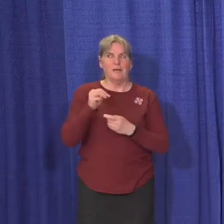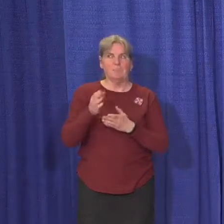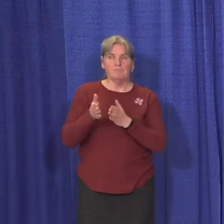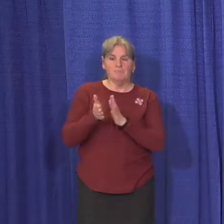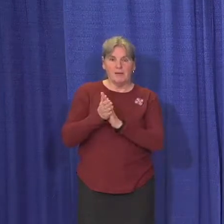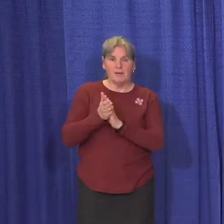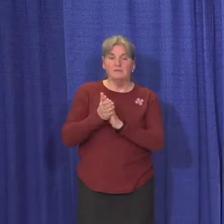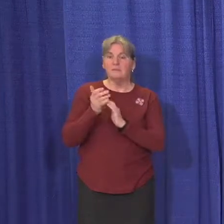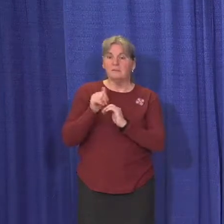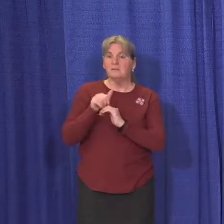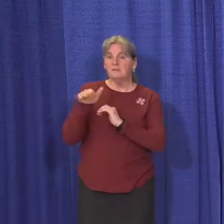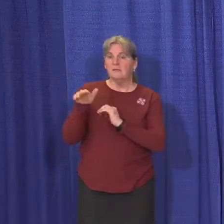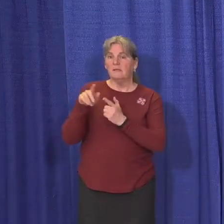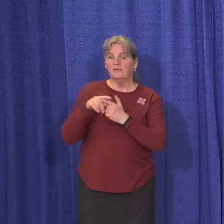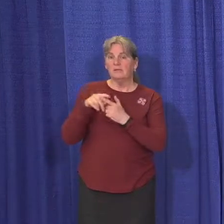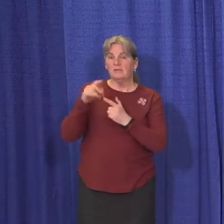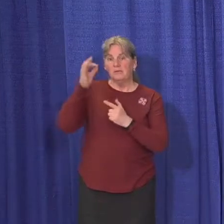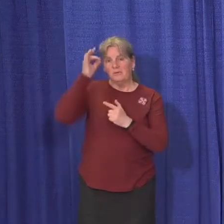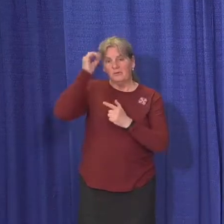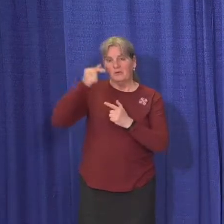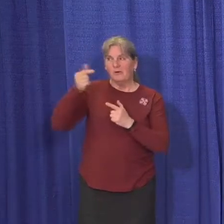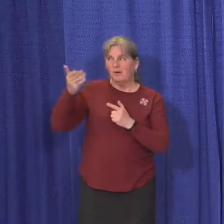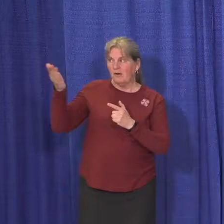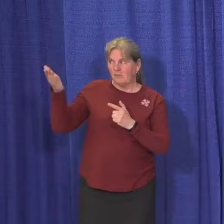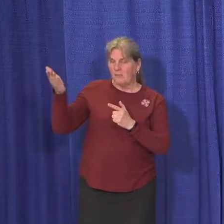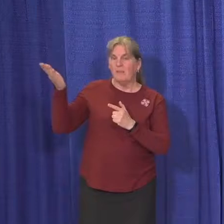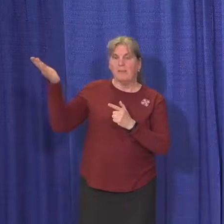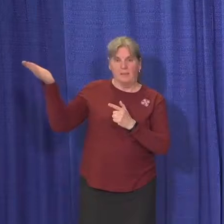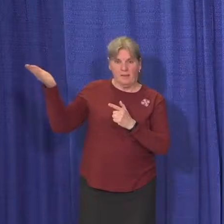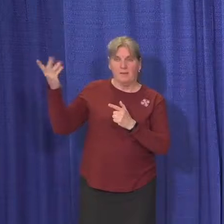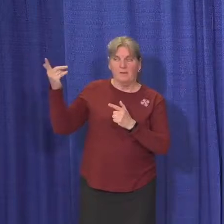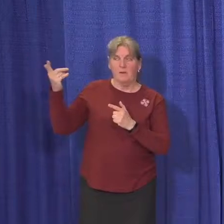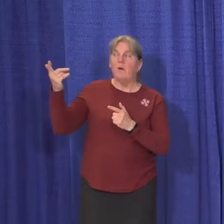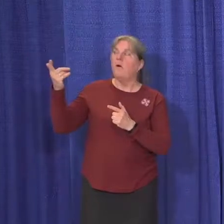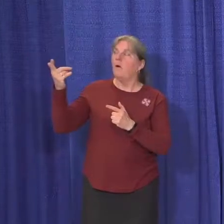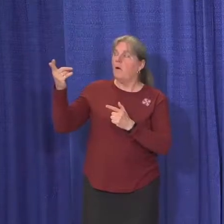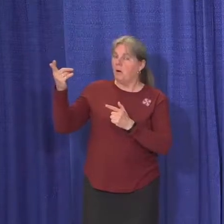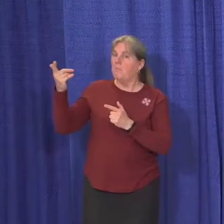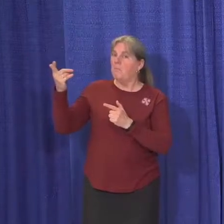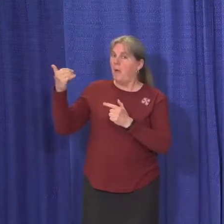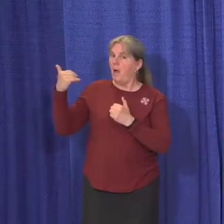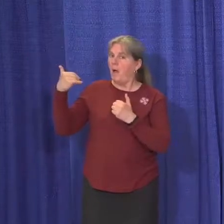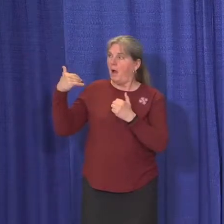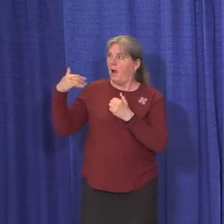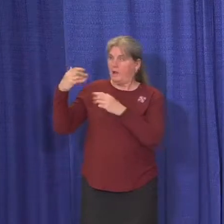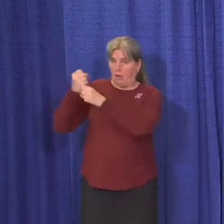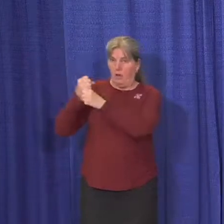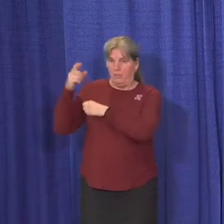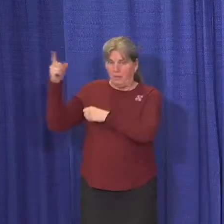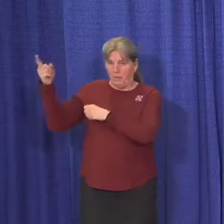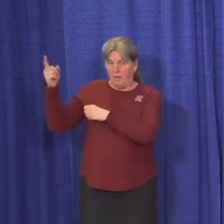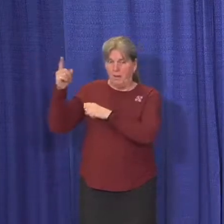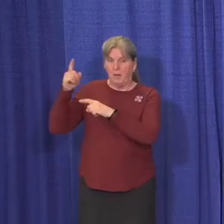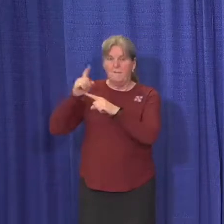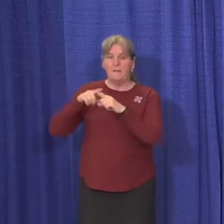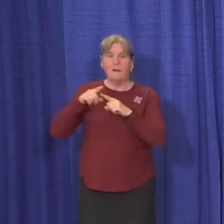department and the Deputy Minister went to the National operations Centre and was